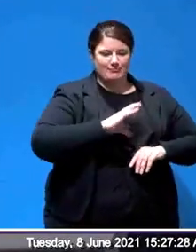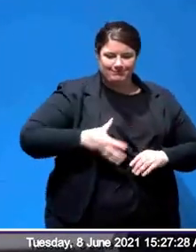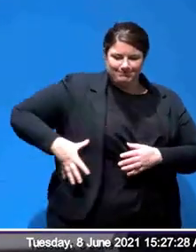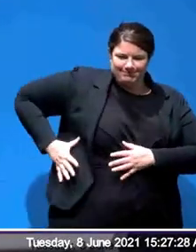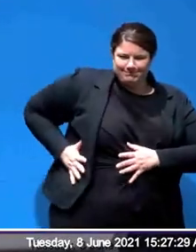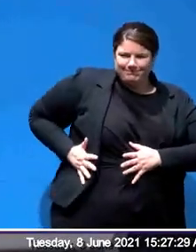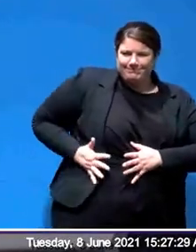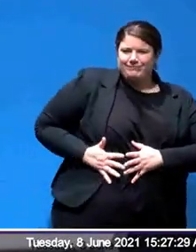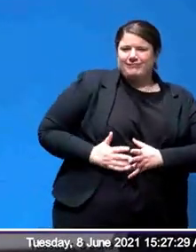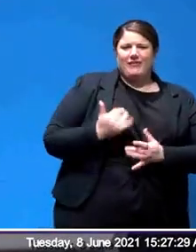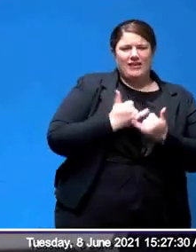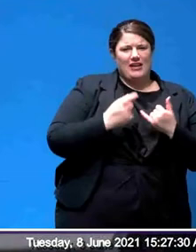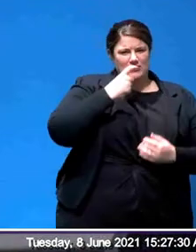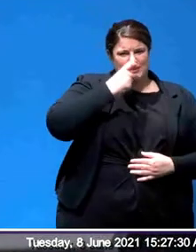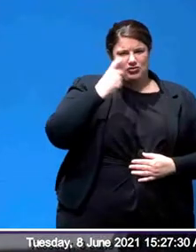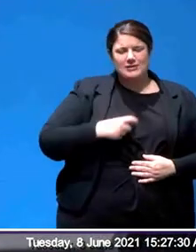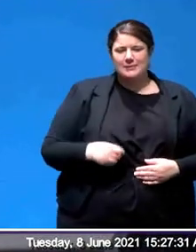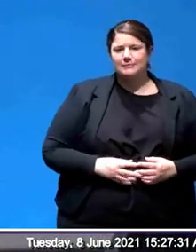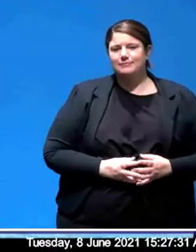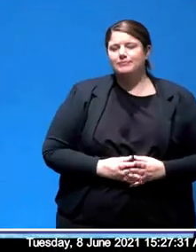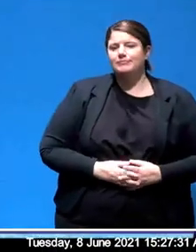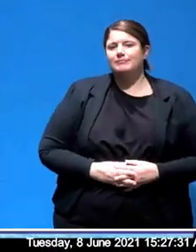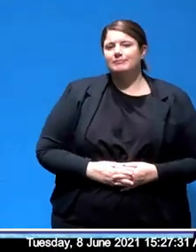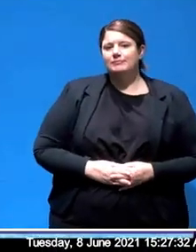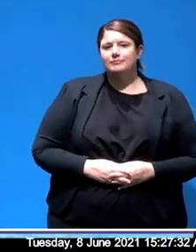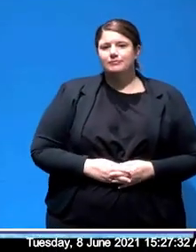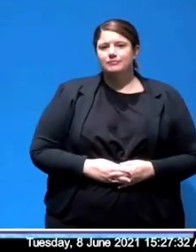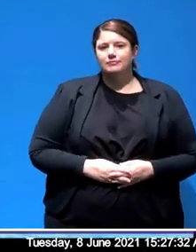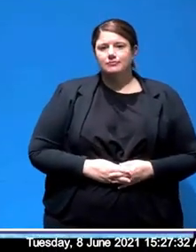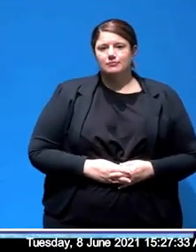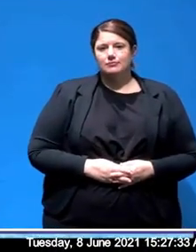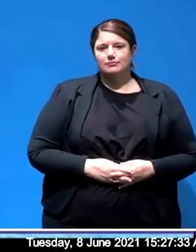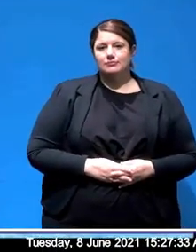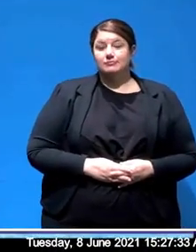You tell us in your statement that staff are expected to